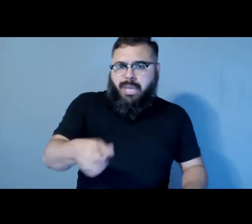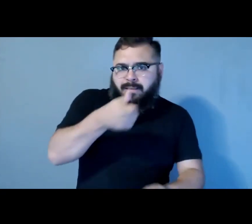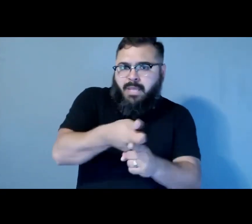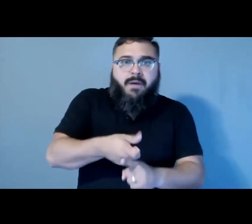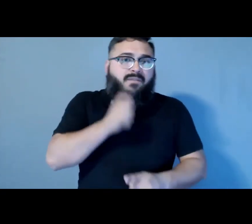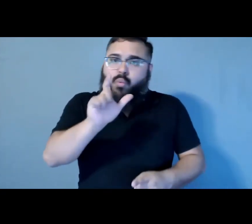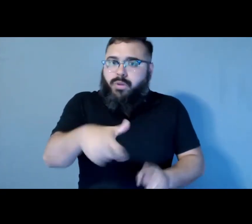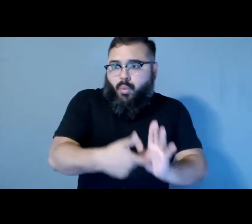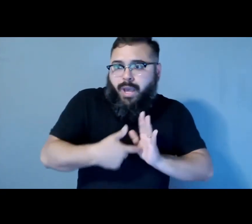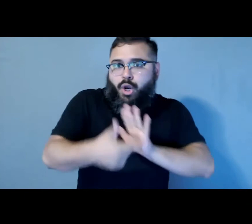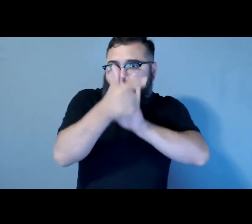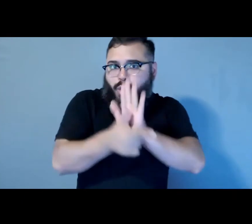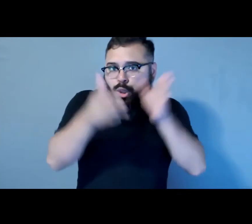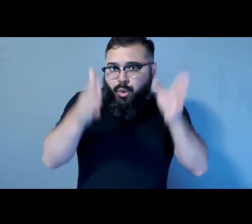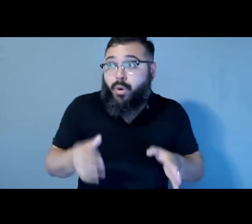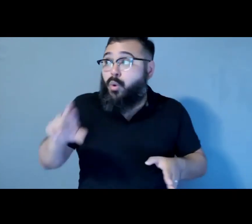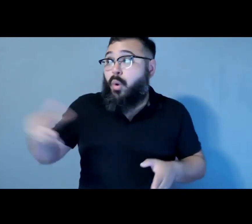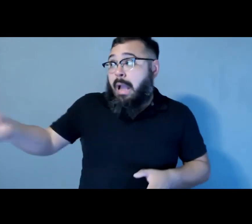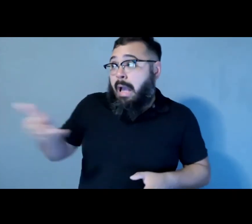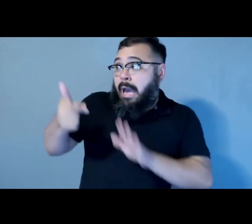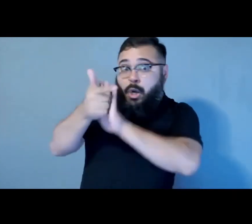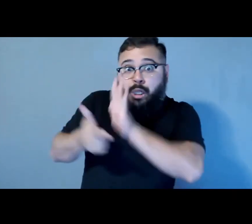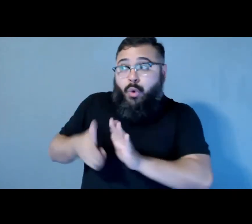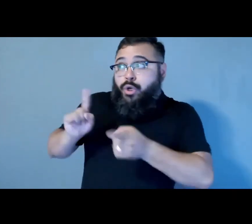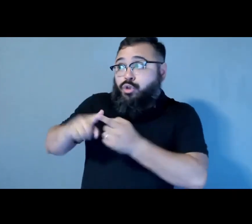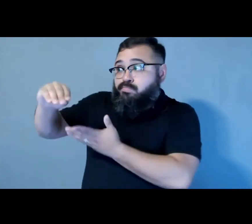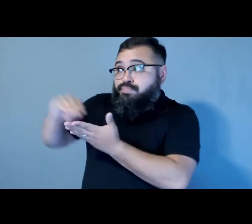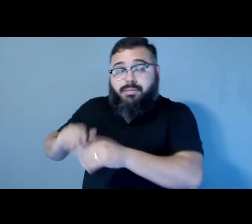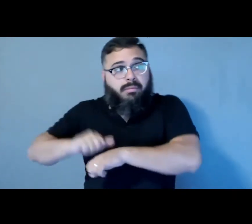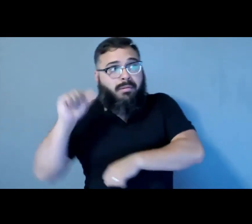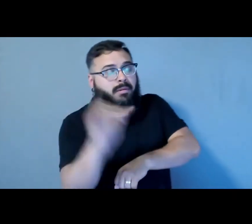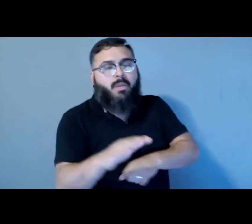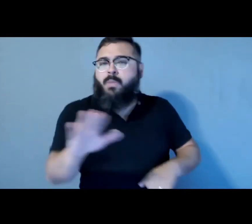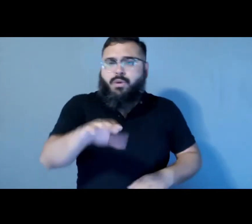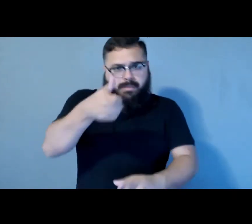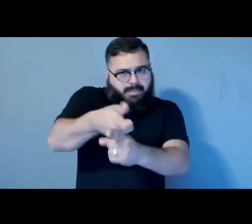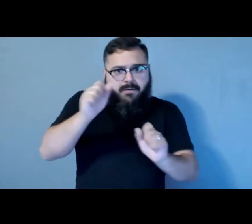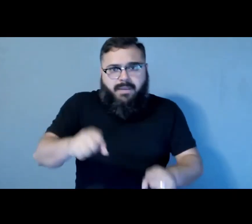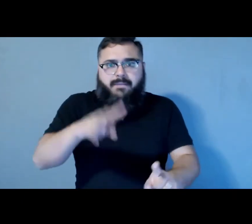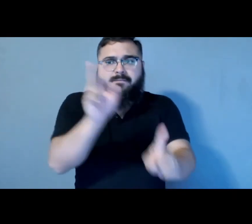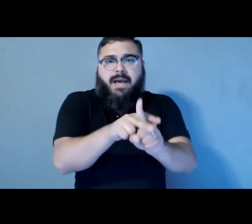You don't have to be, have a lawyer to draft it. You can file it on your own if you go to the EEOC's website,